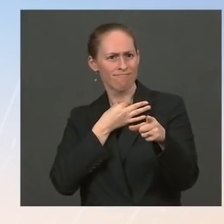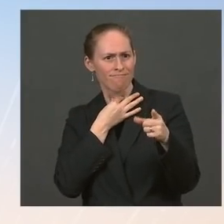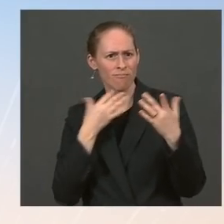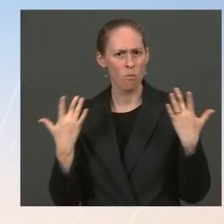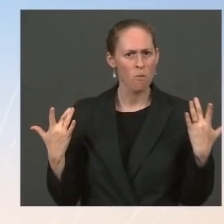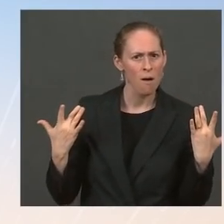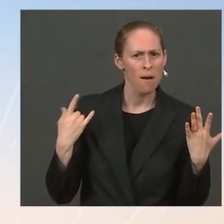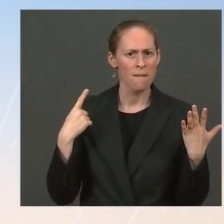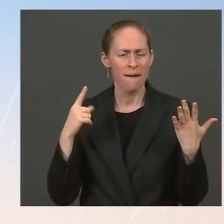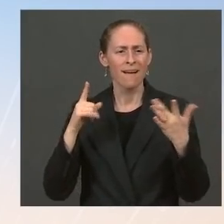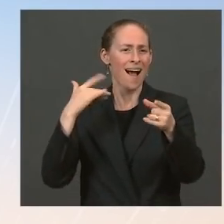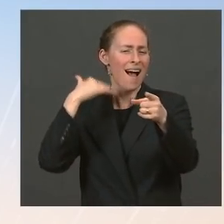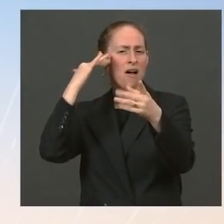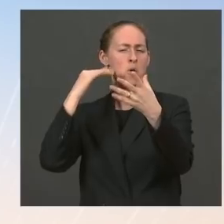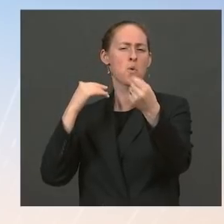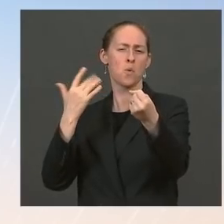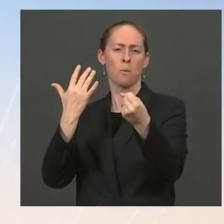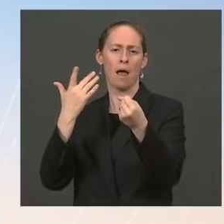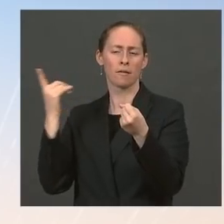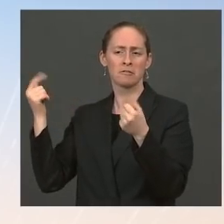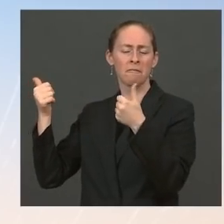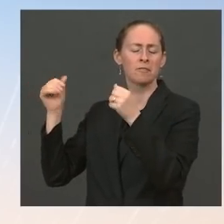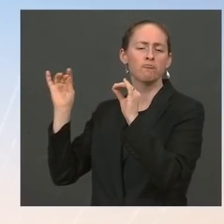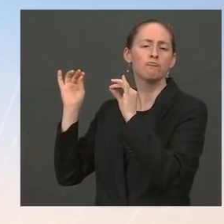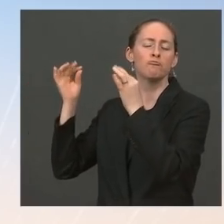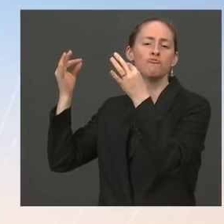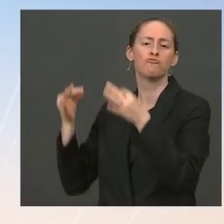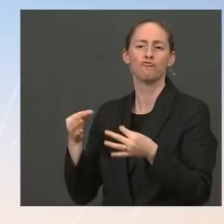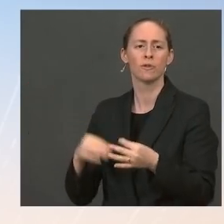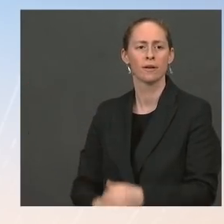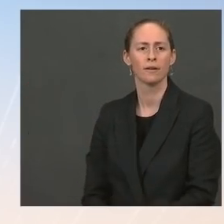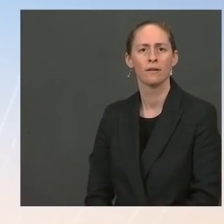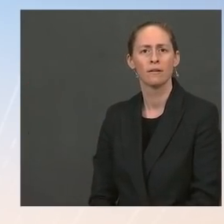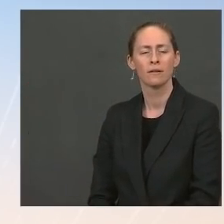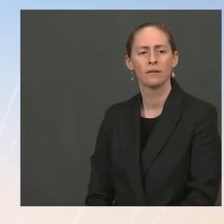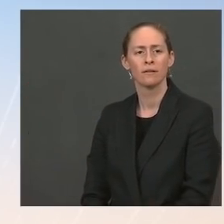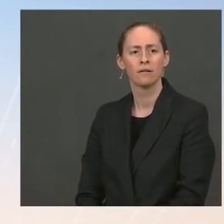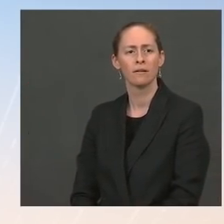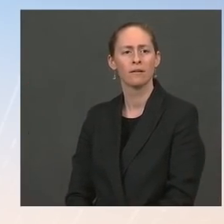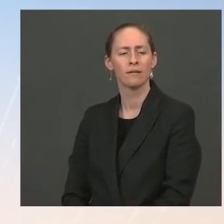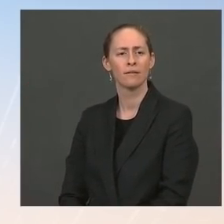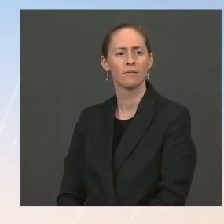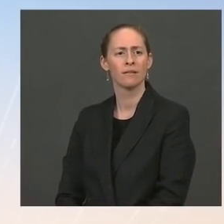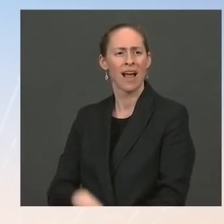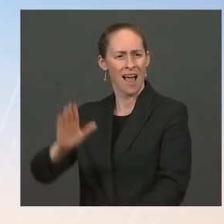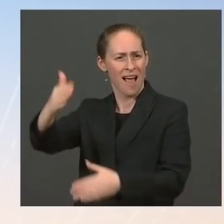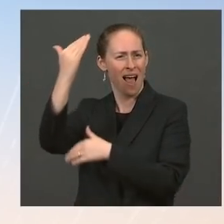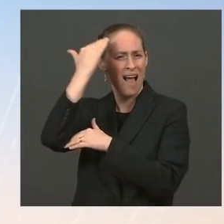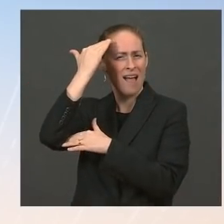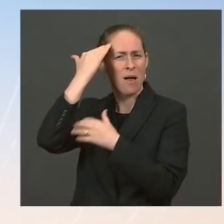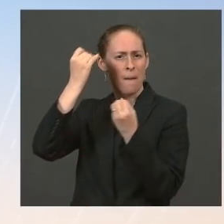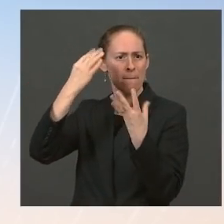The Press: Is it possible that you could just, at least, broadly -- because I'm sure that a lot of Americans that are interested in upcoming Games and a lot of athletes want to know